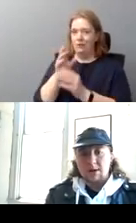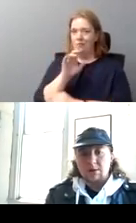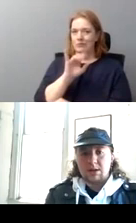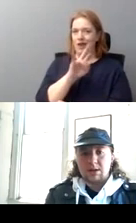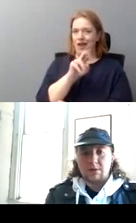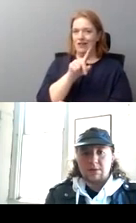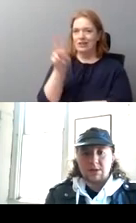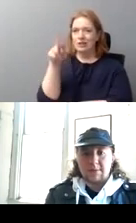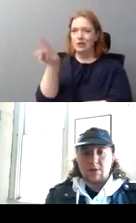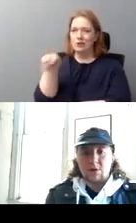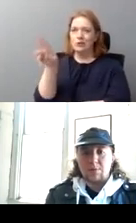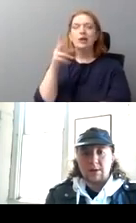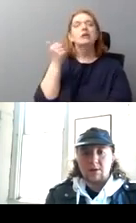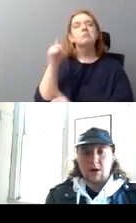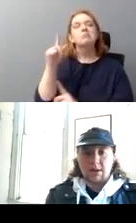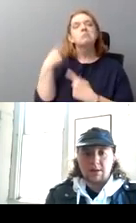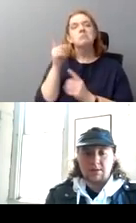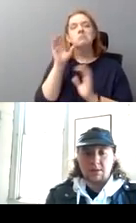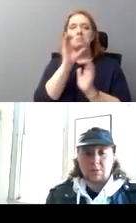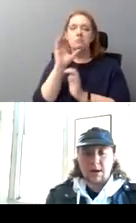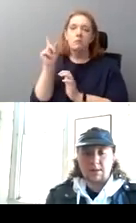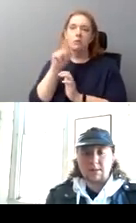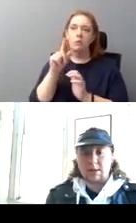had been looking for some time for a home that could accommodate his studio practice, and the